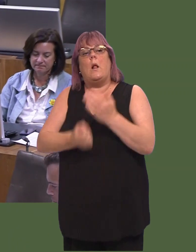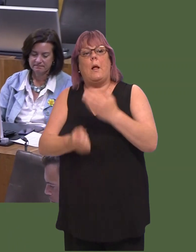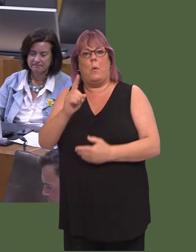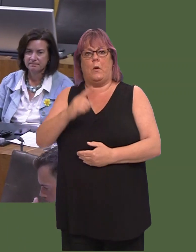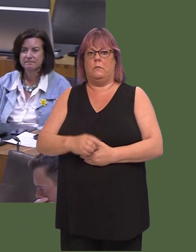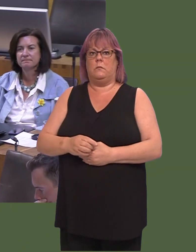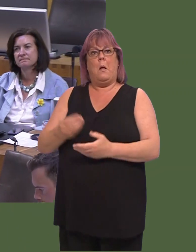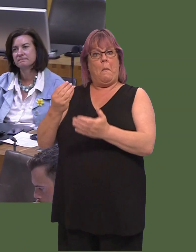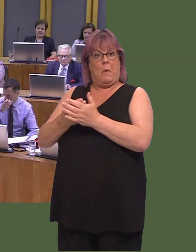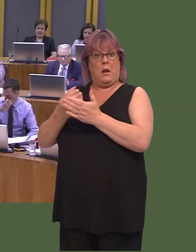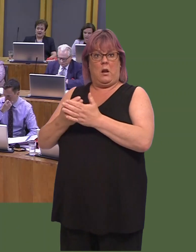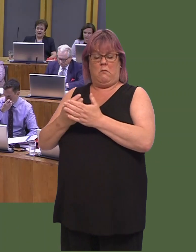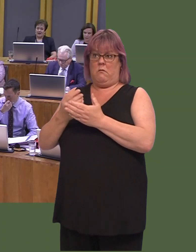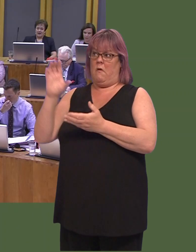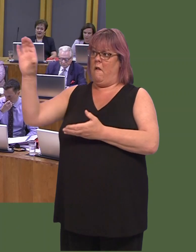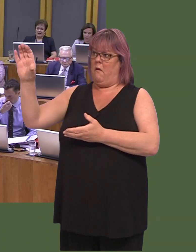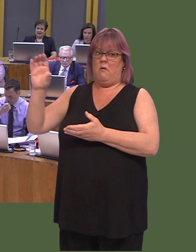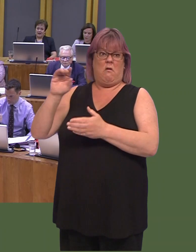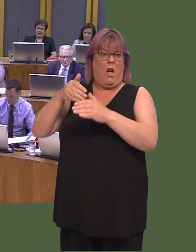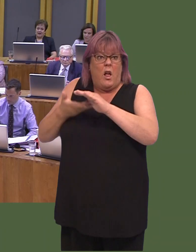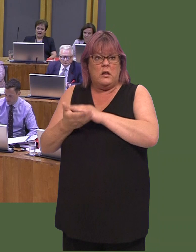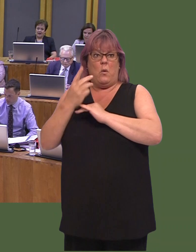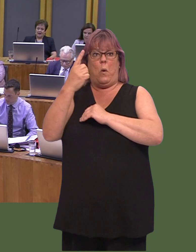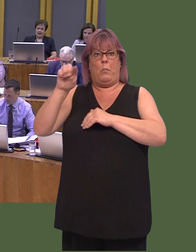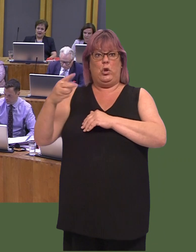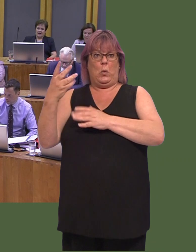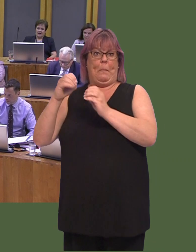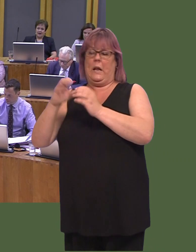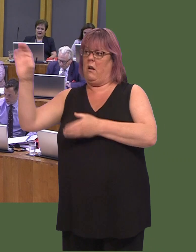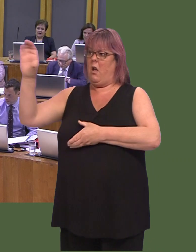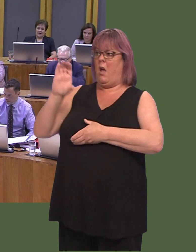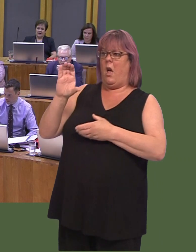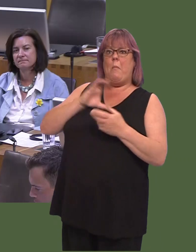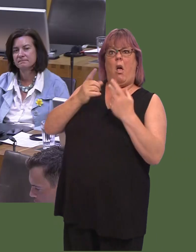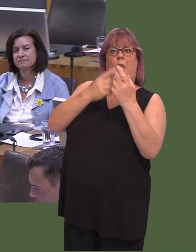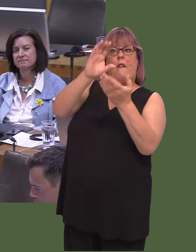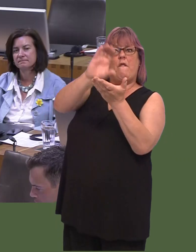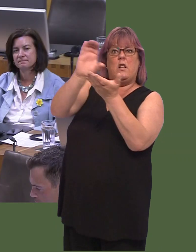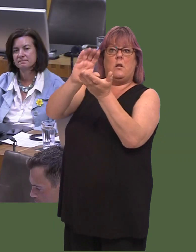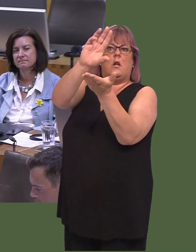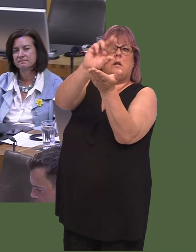So, what we will find is there may well be a consequential, but it will be far less than £1.2 billion, because his party are going to make sure of that.